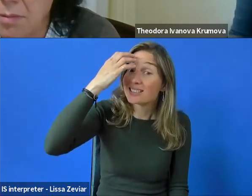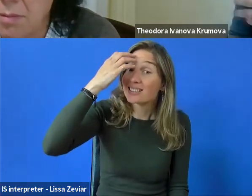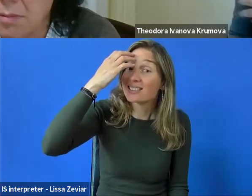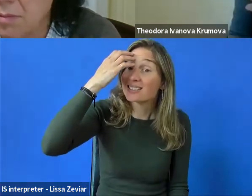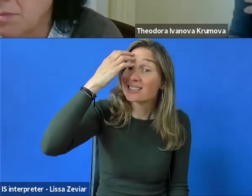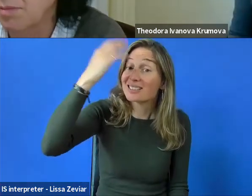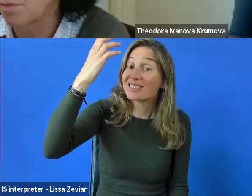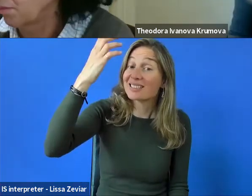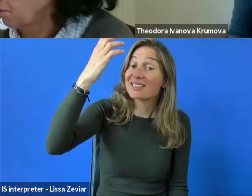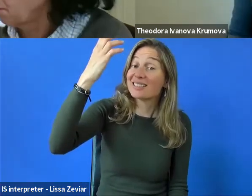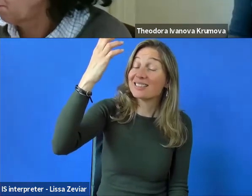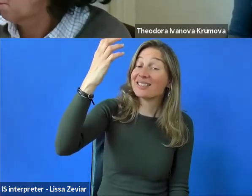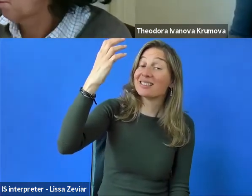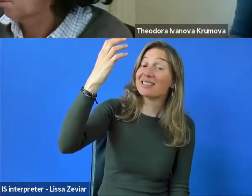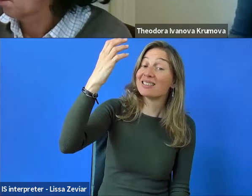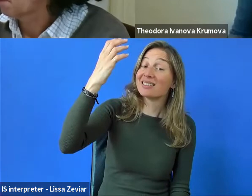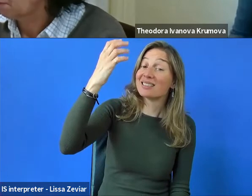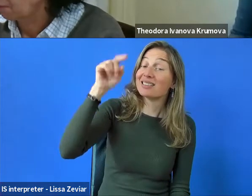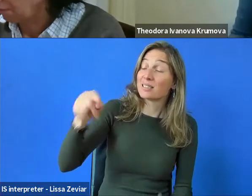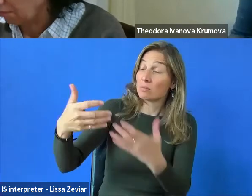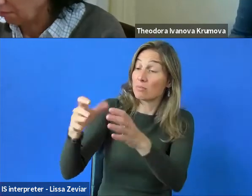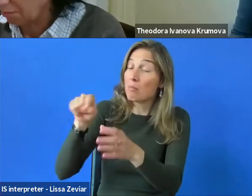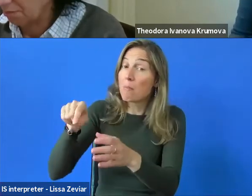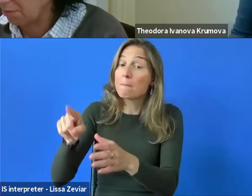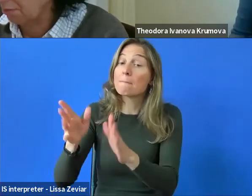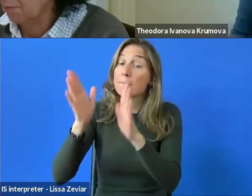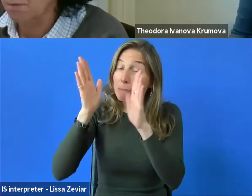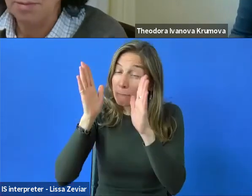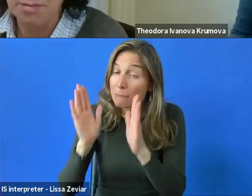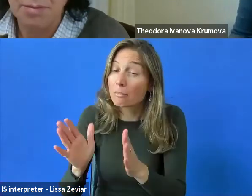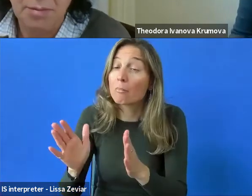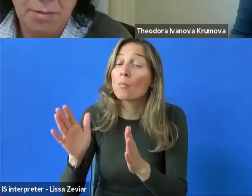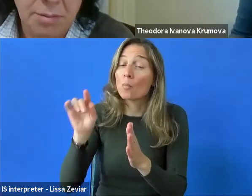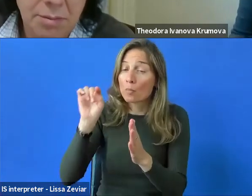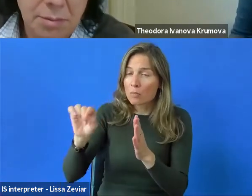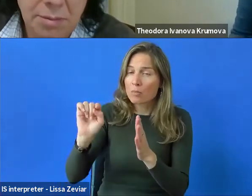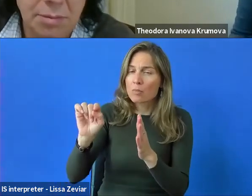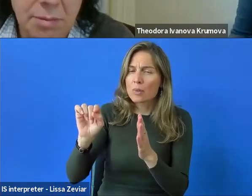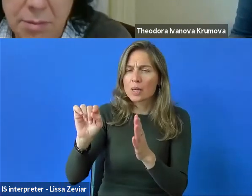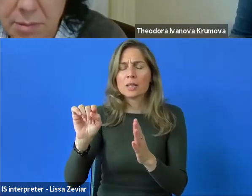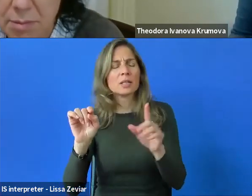and inform within a six months period about the measures taken in response of such inquiry.